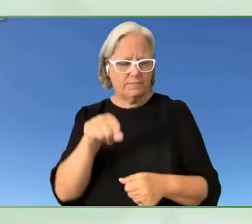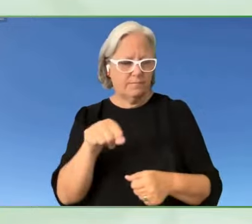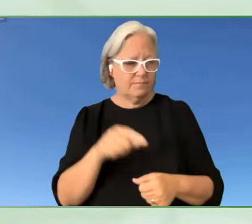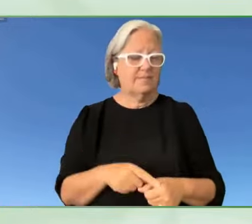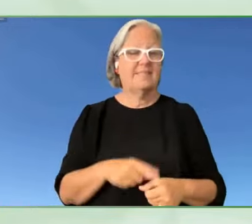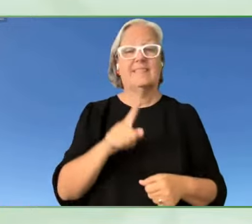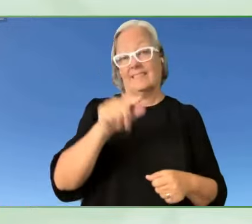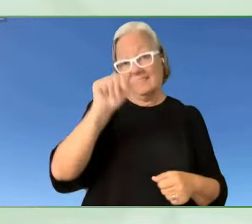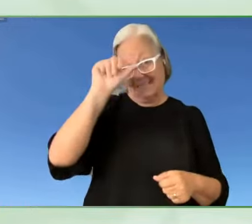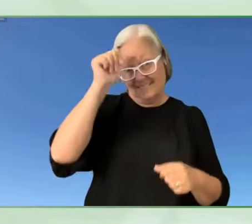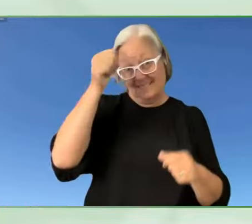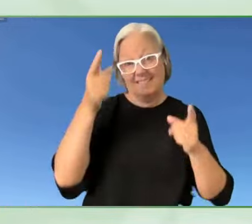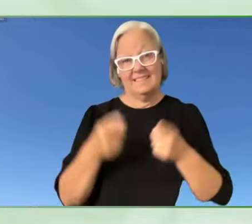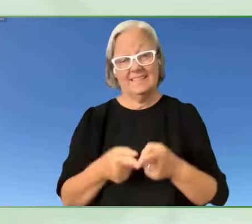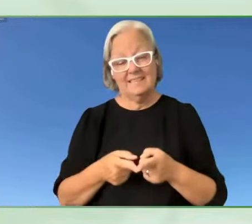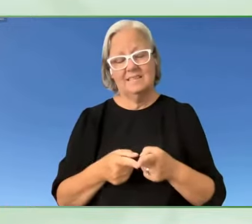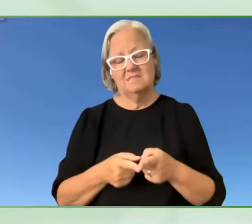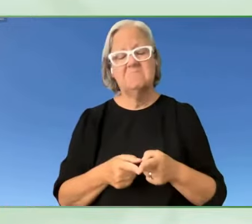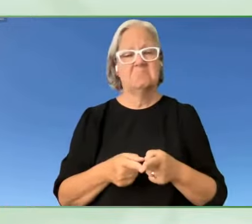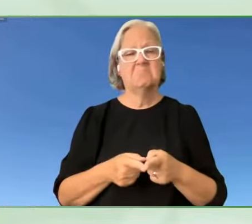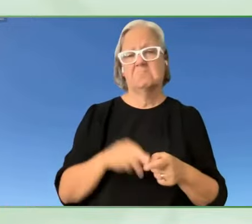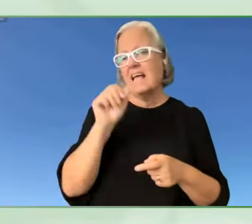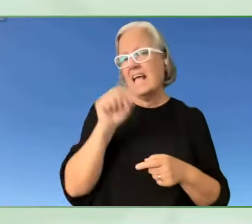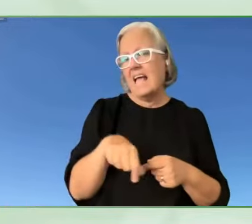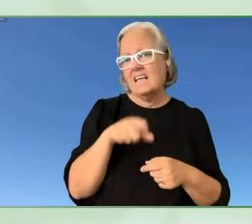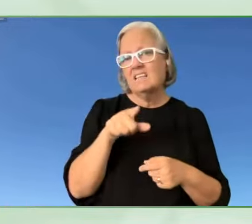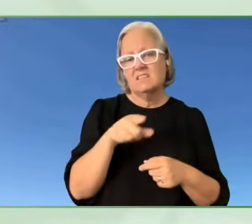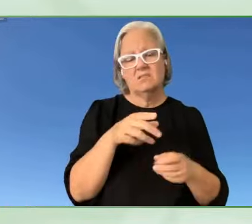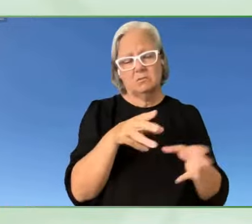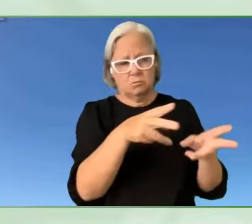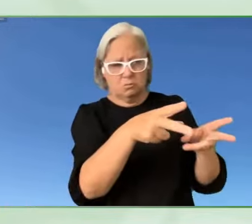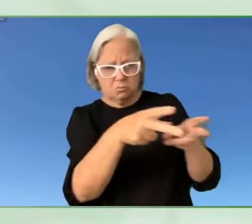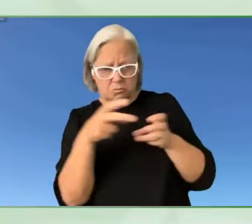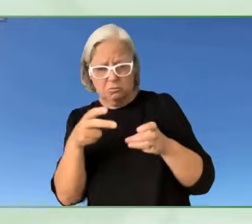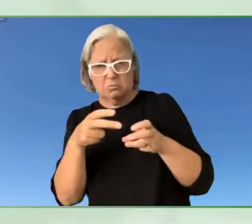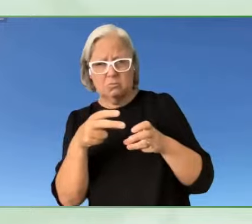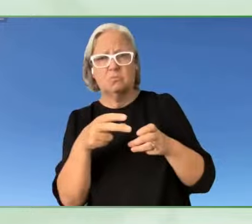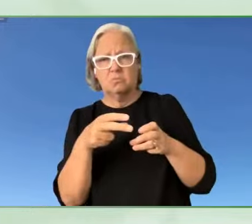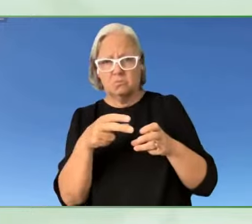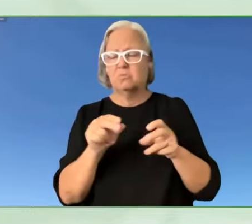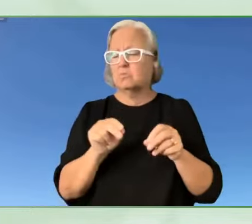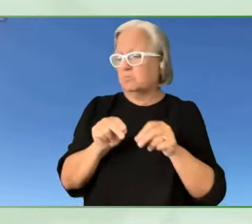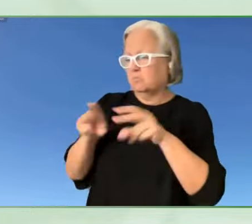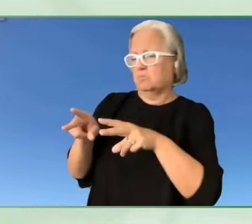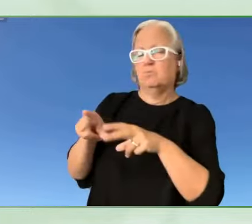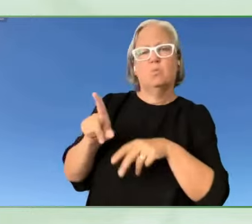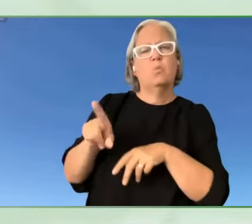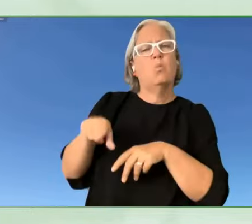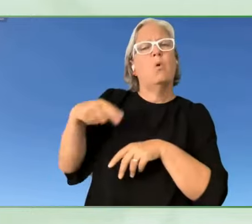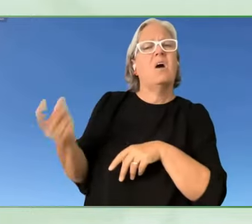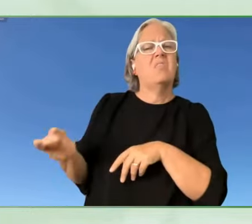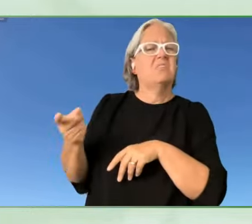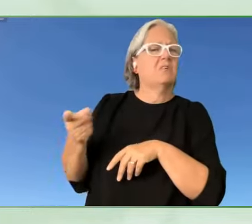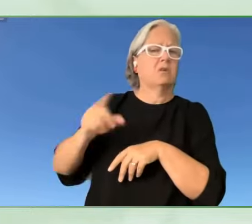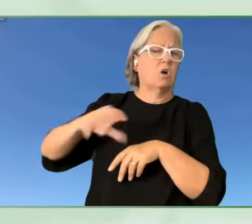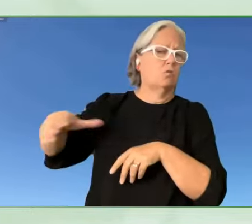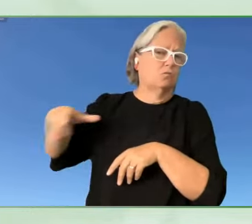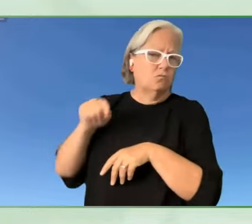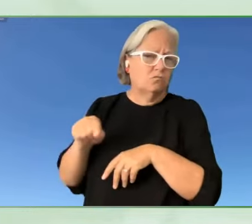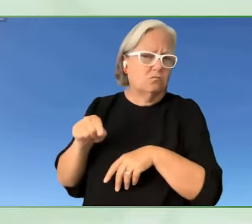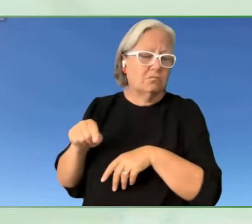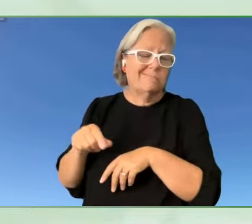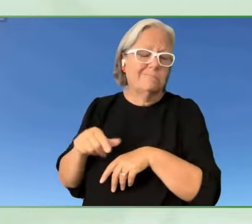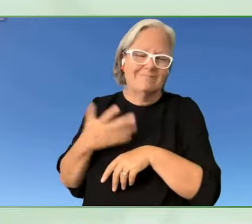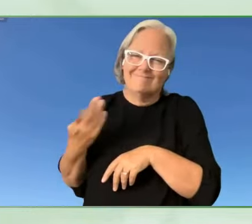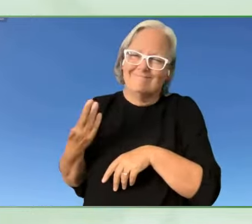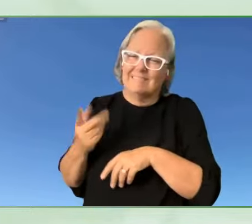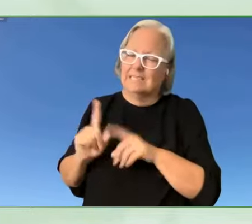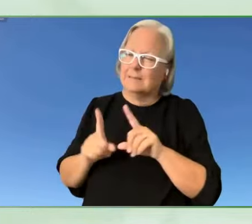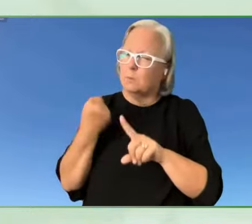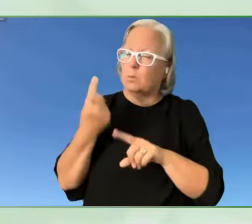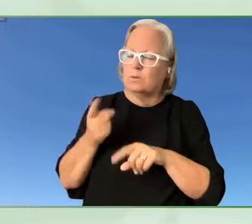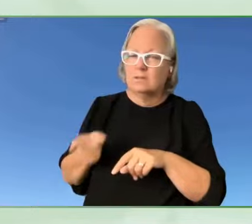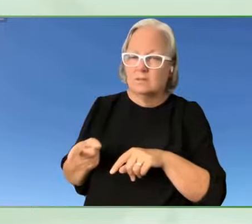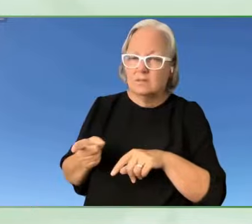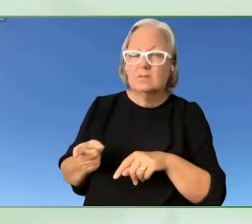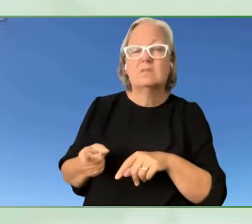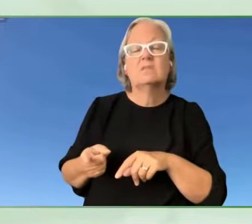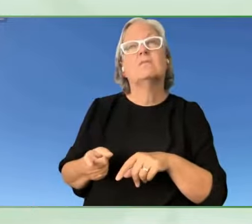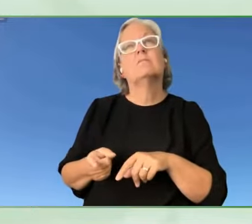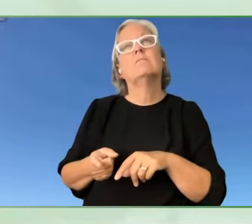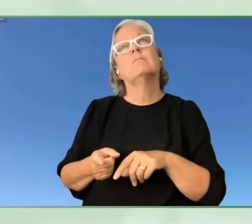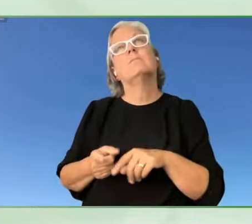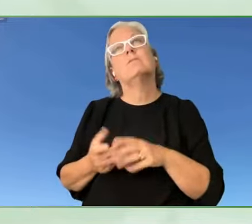This is mostly because in India, being a huge country, every 100 colleges, the language